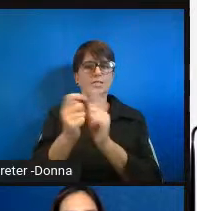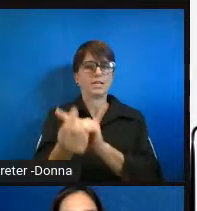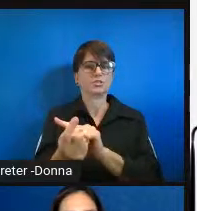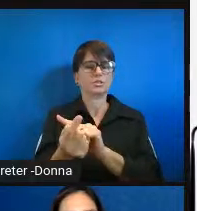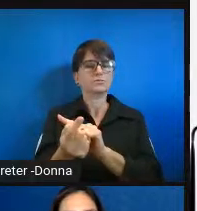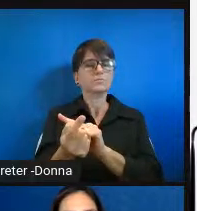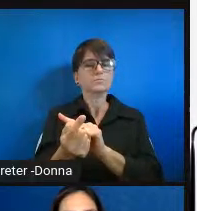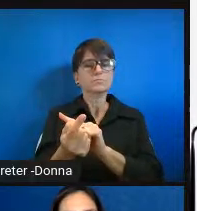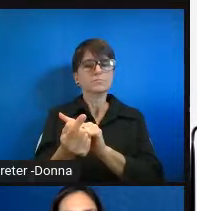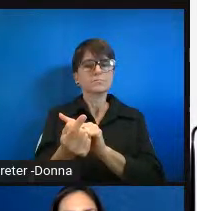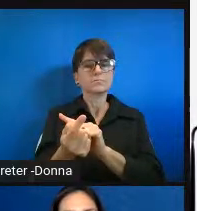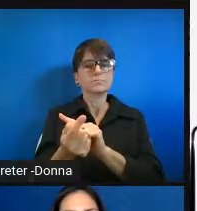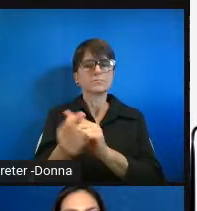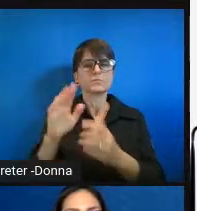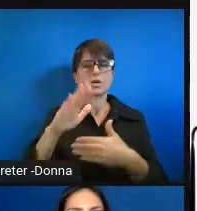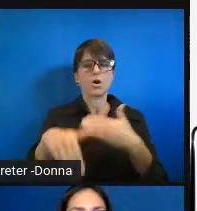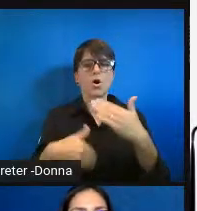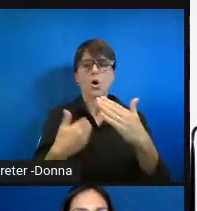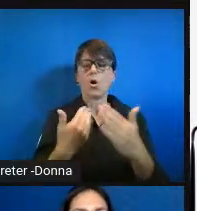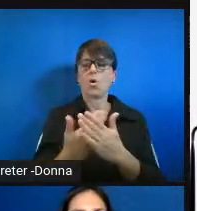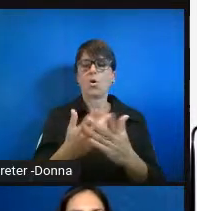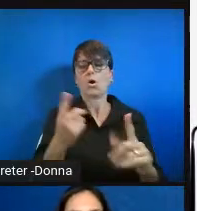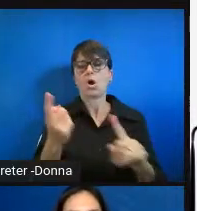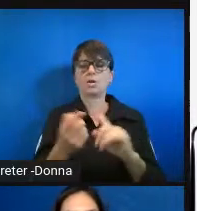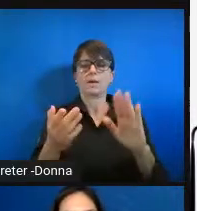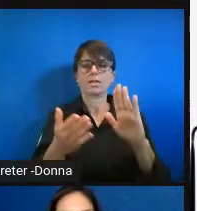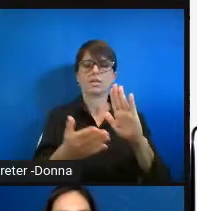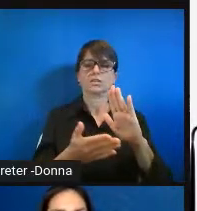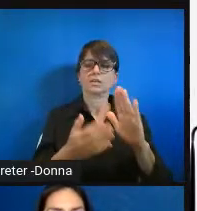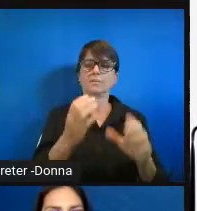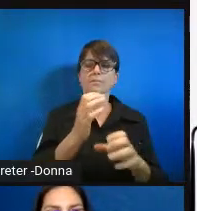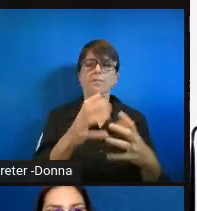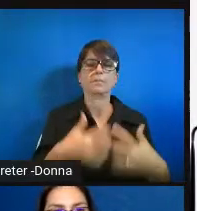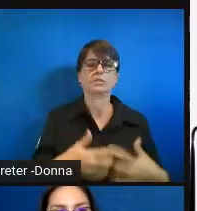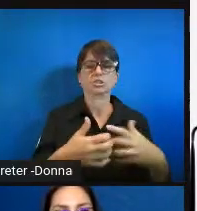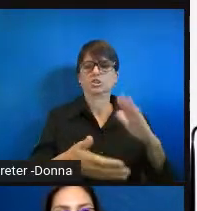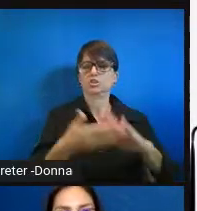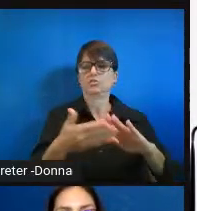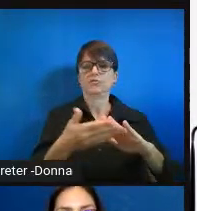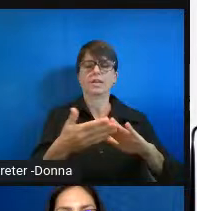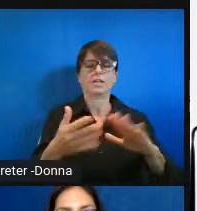All generators provide results as an HTML block or file which means it is hard to update next year